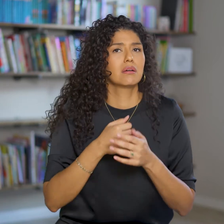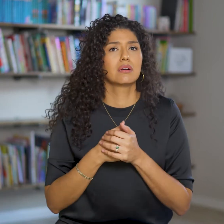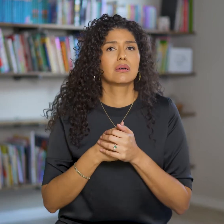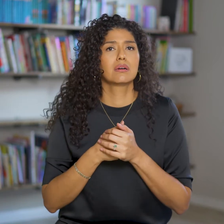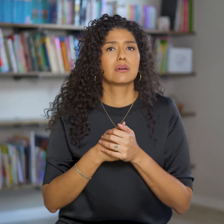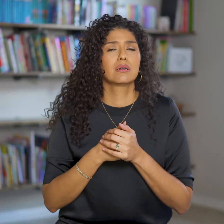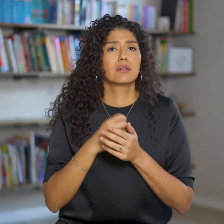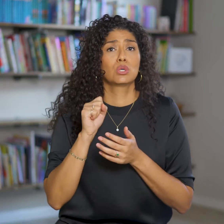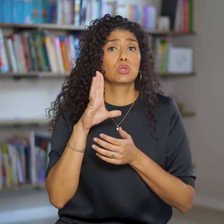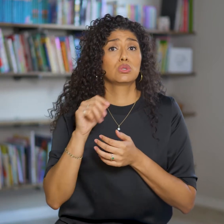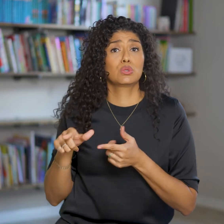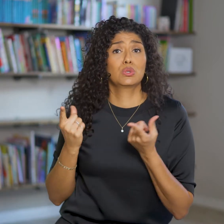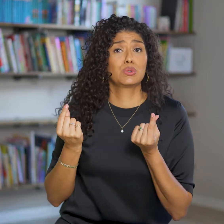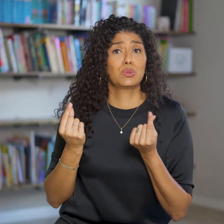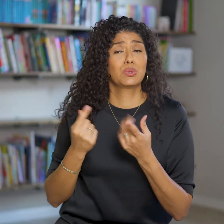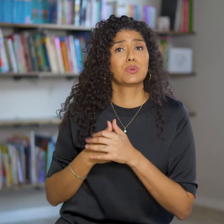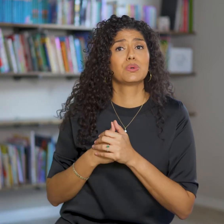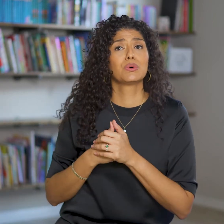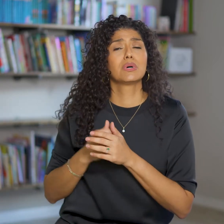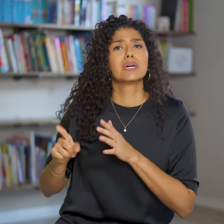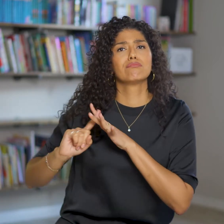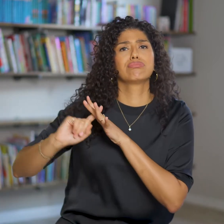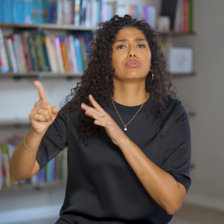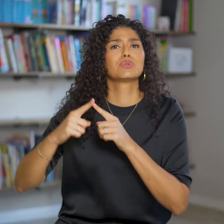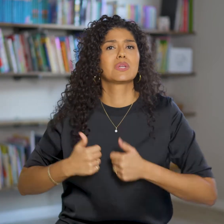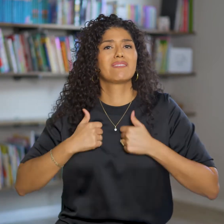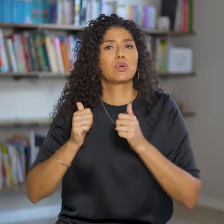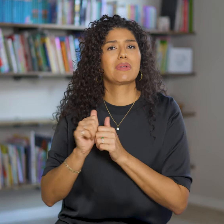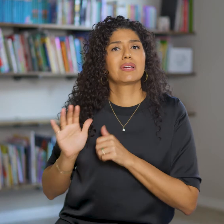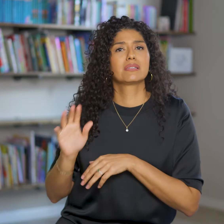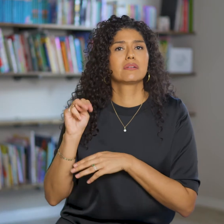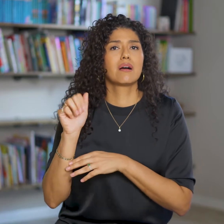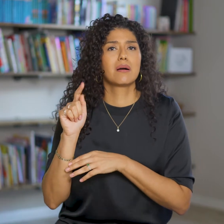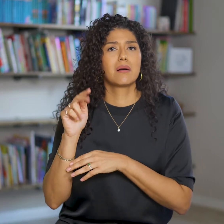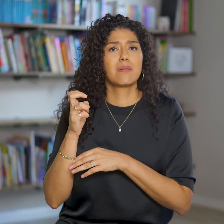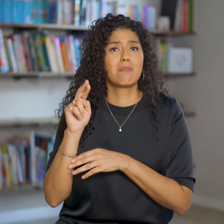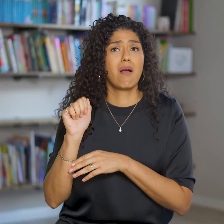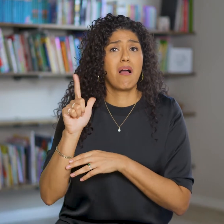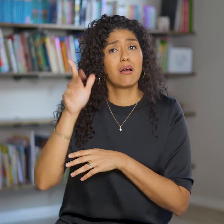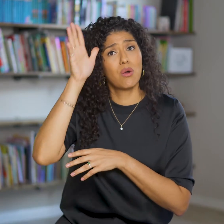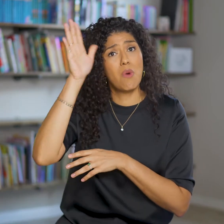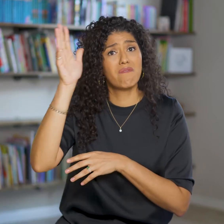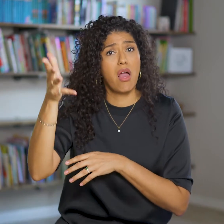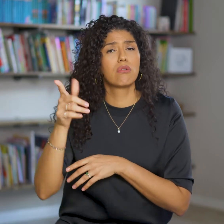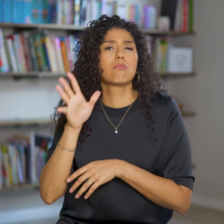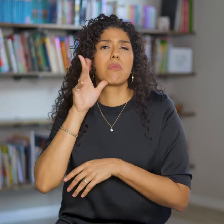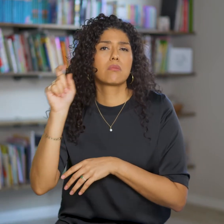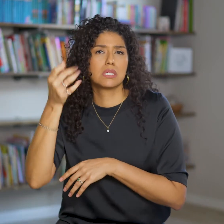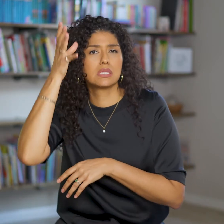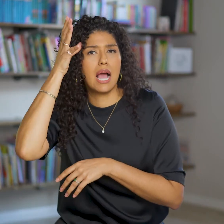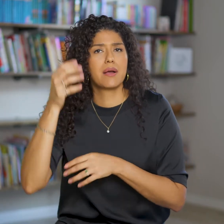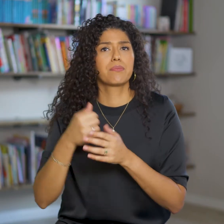so he flees to live with his maternal grandfather